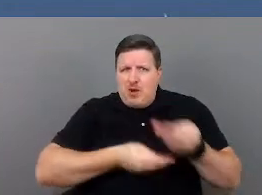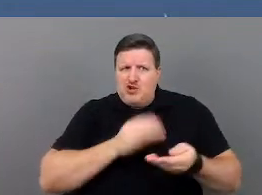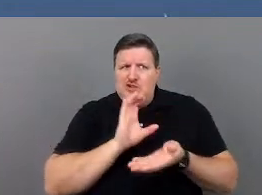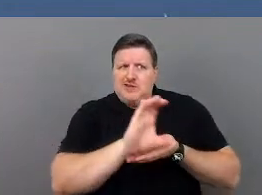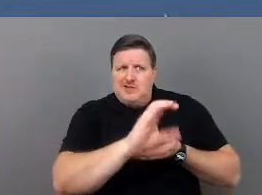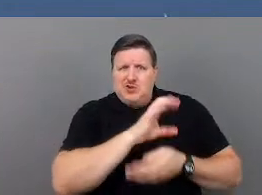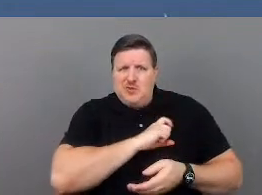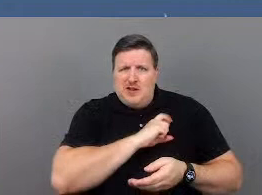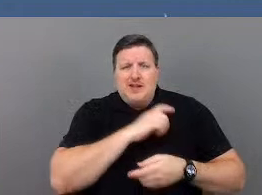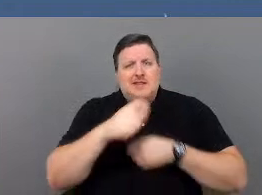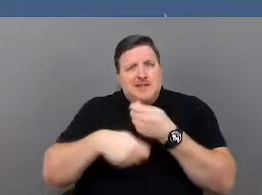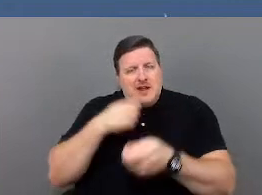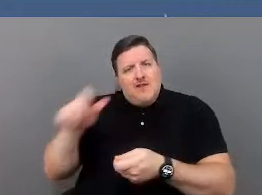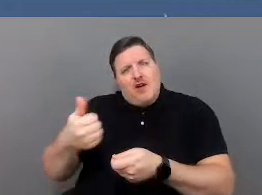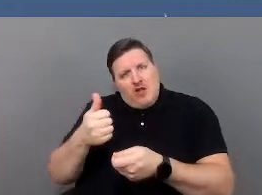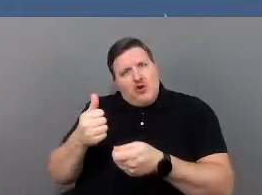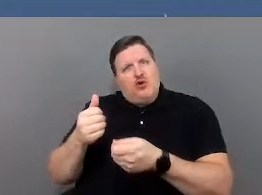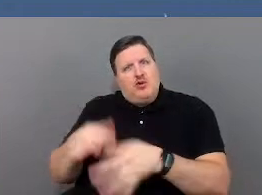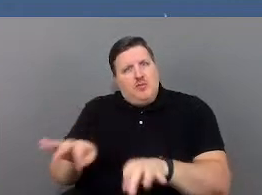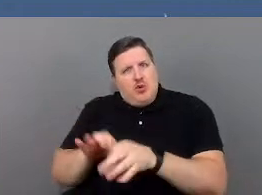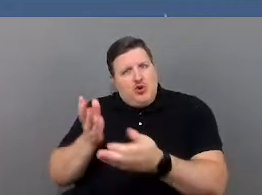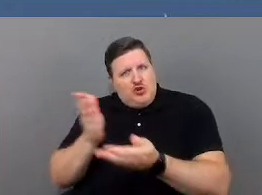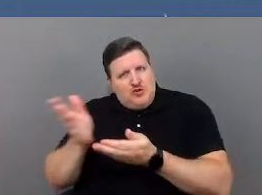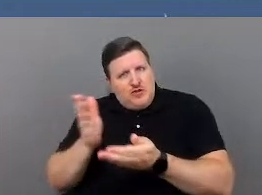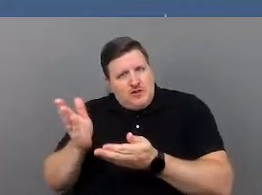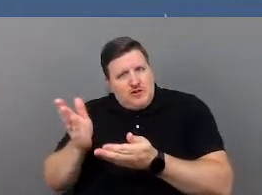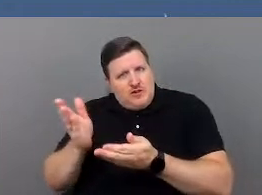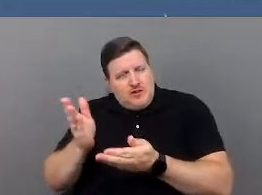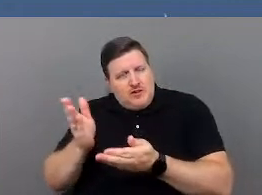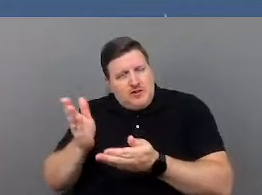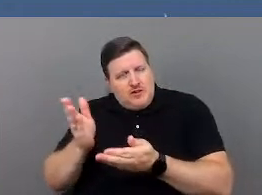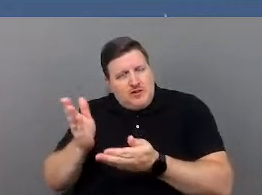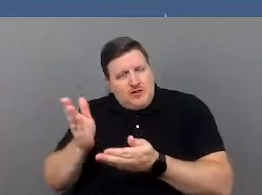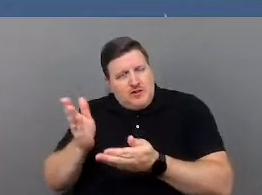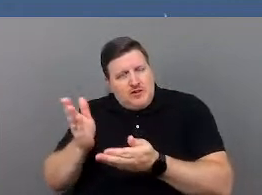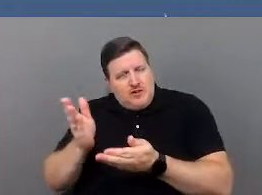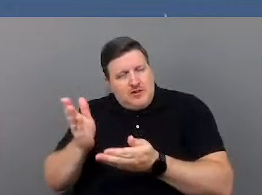WHICH IS AND I WANT TO SPEAK ABOUT FUNDING MENTAL HEALTH SERVICES,